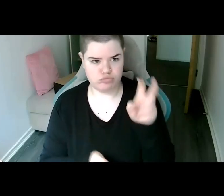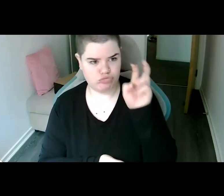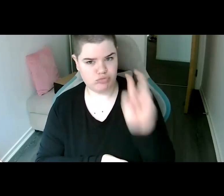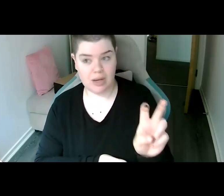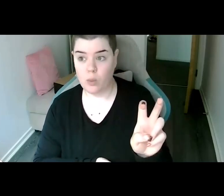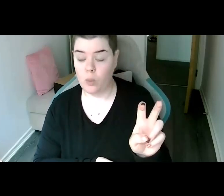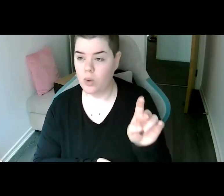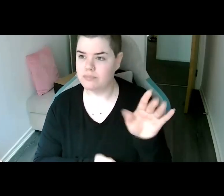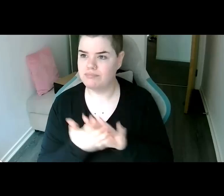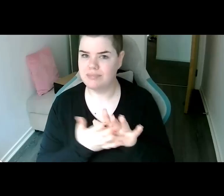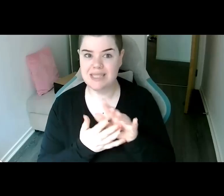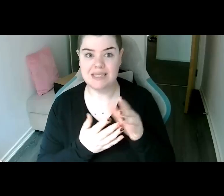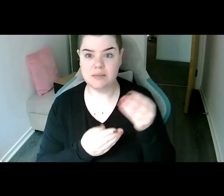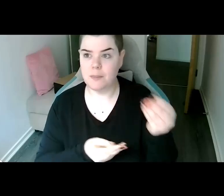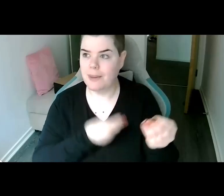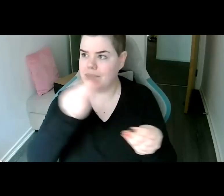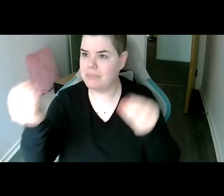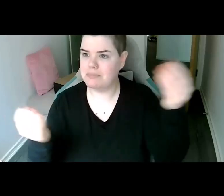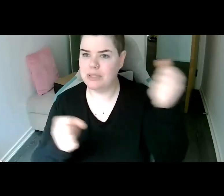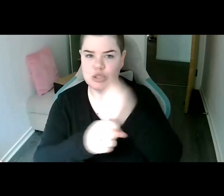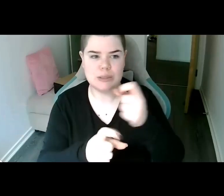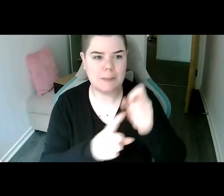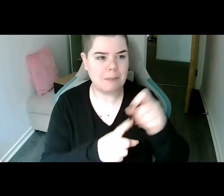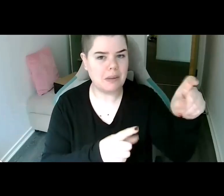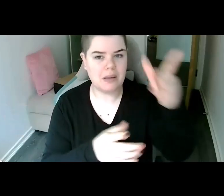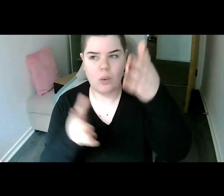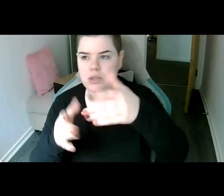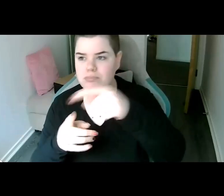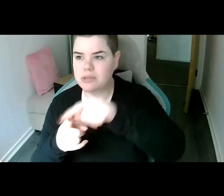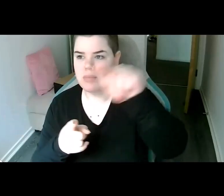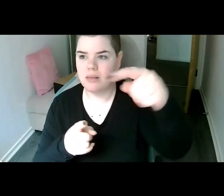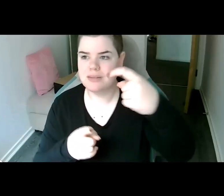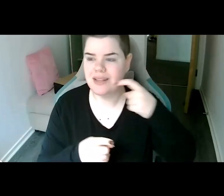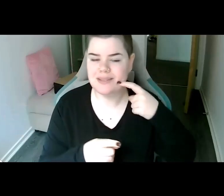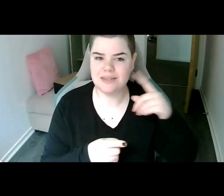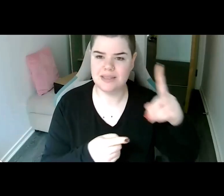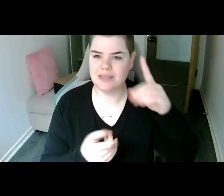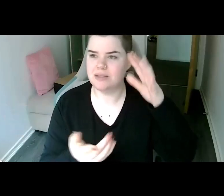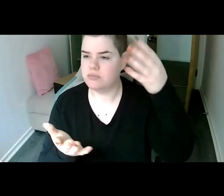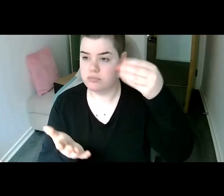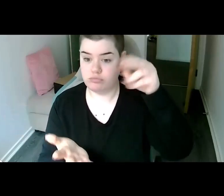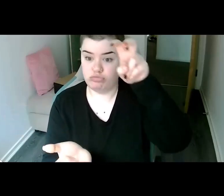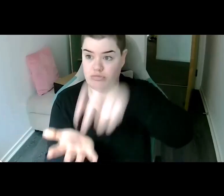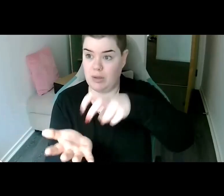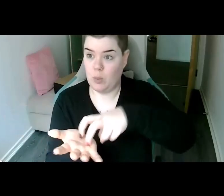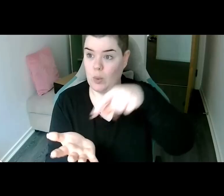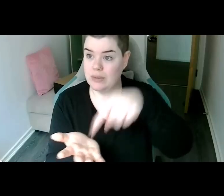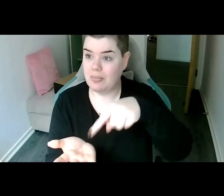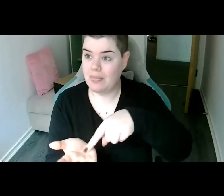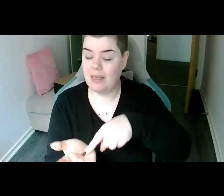The second is record, obviously means putting it into their systems, whether it's at the GP or various systems.